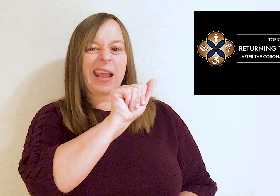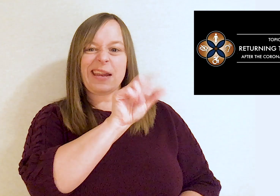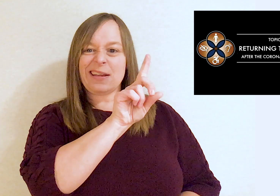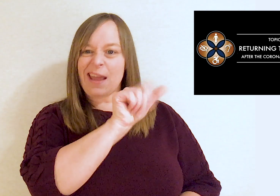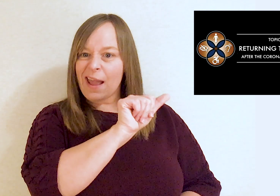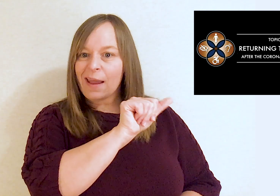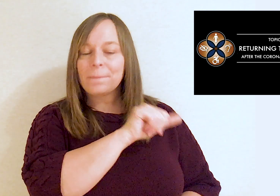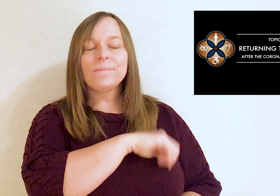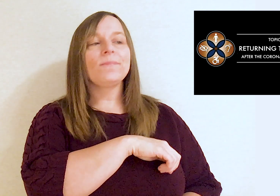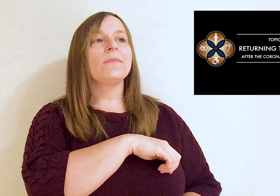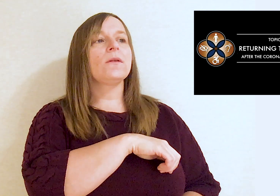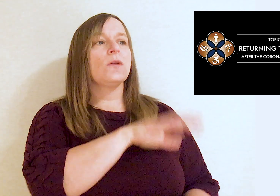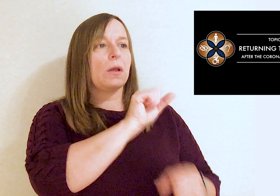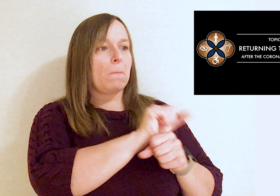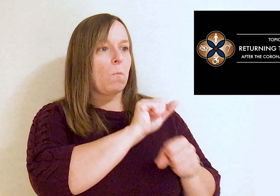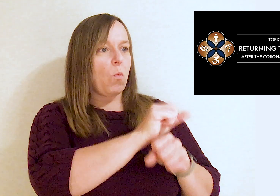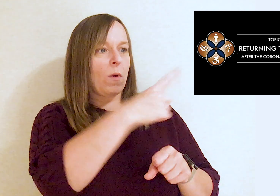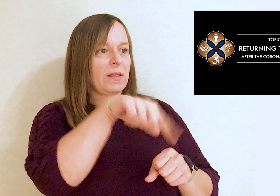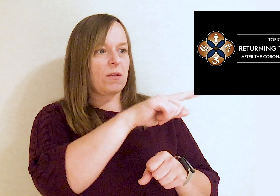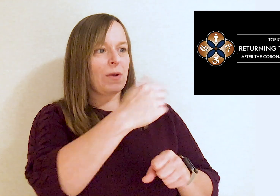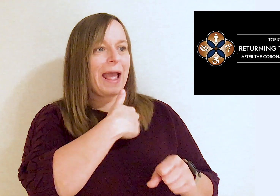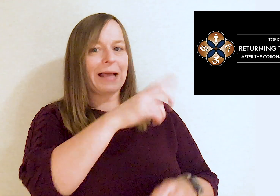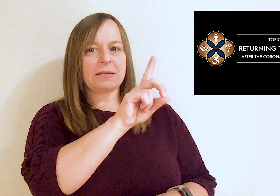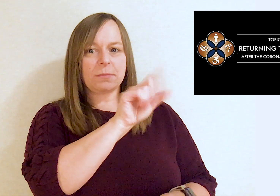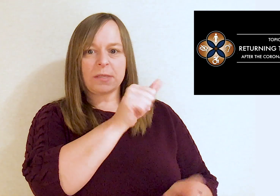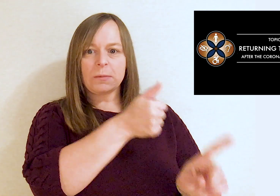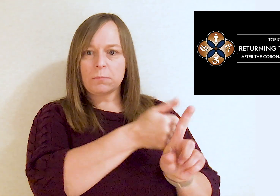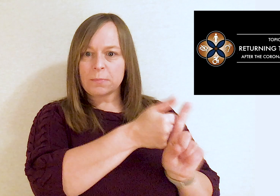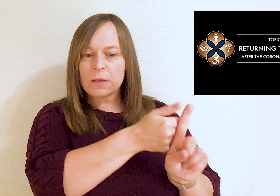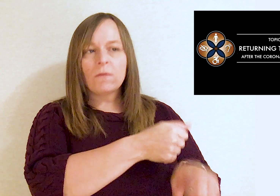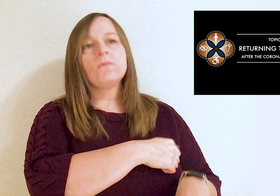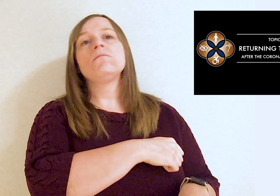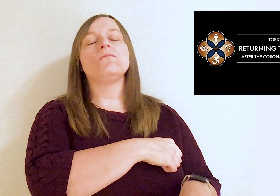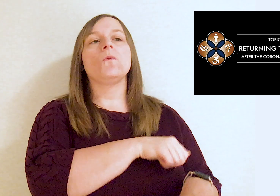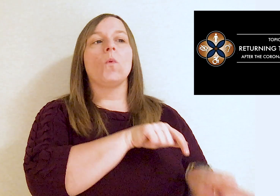with Disabilities Act whose employing somebody who has a disability. And while